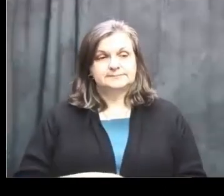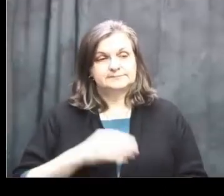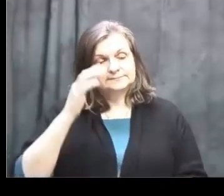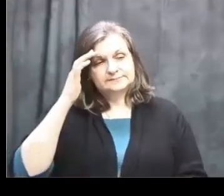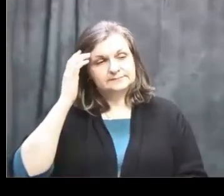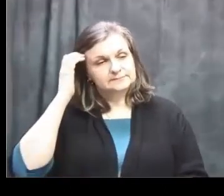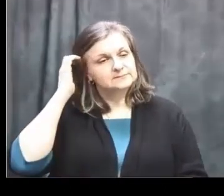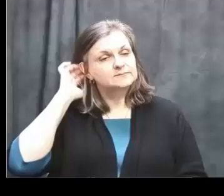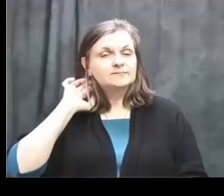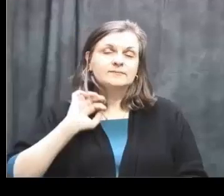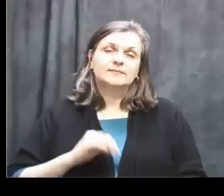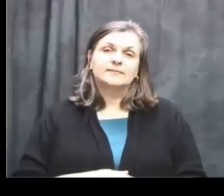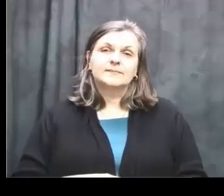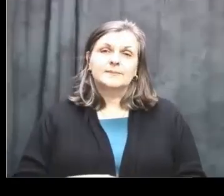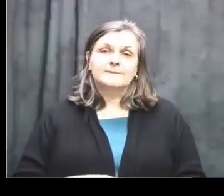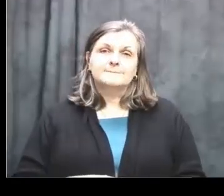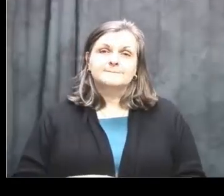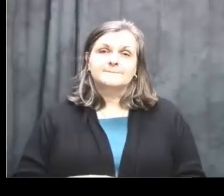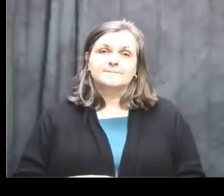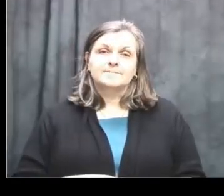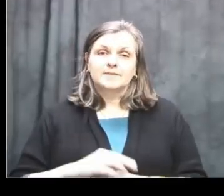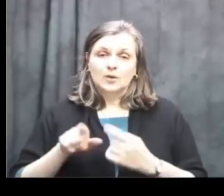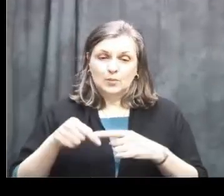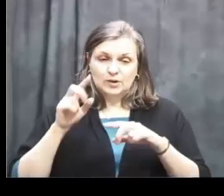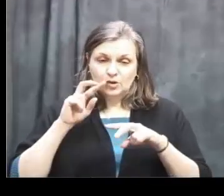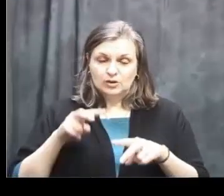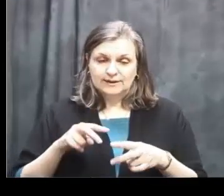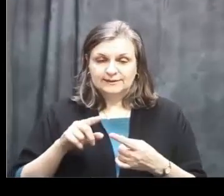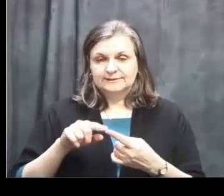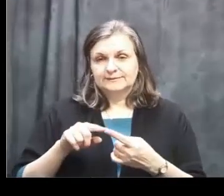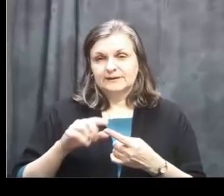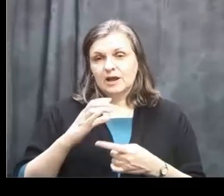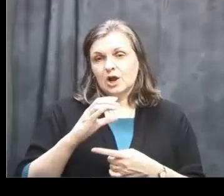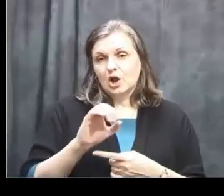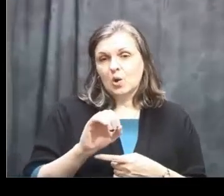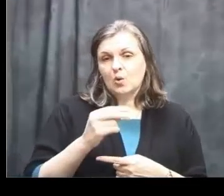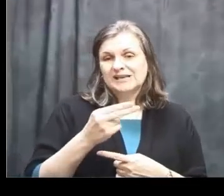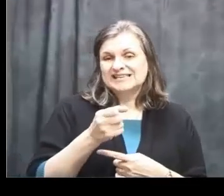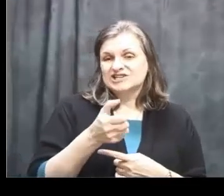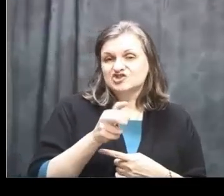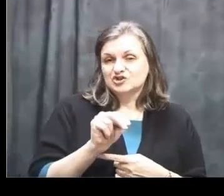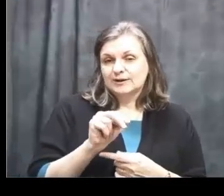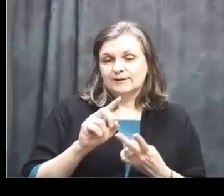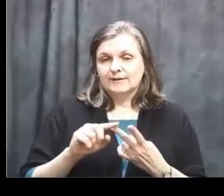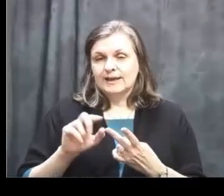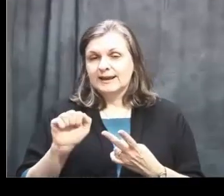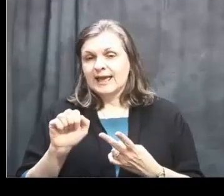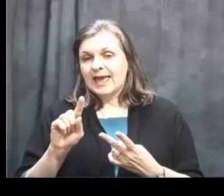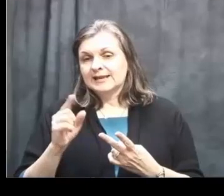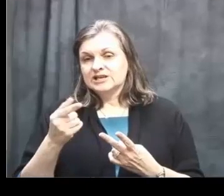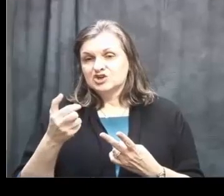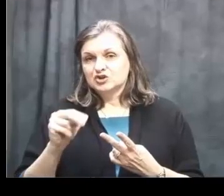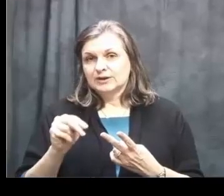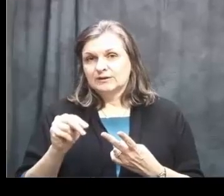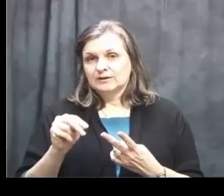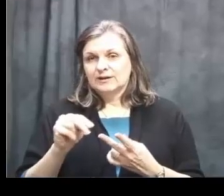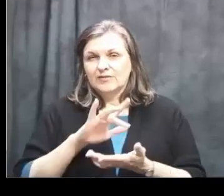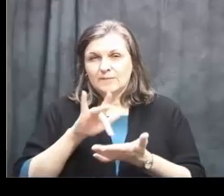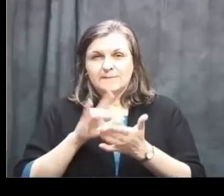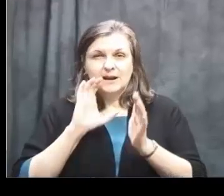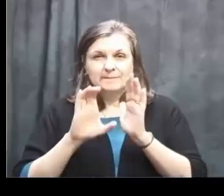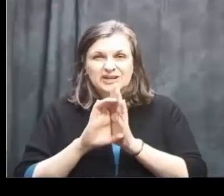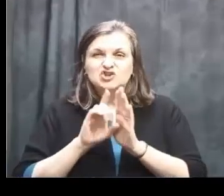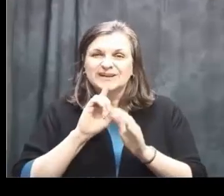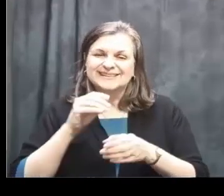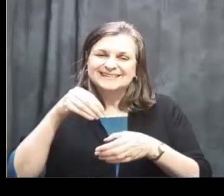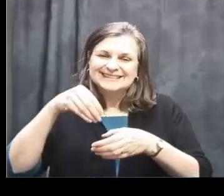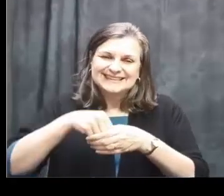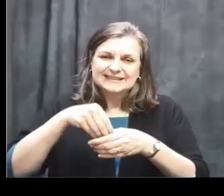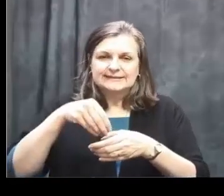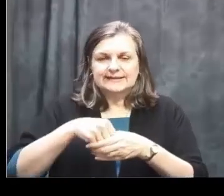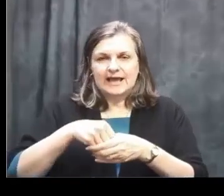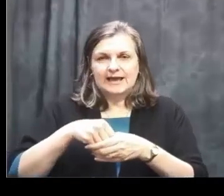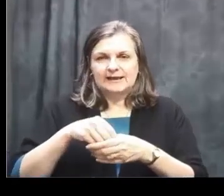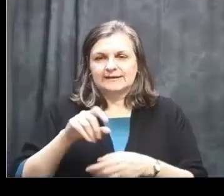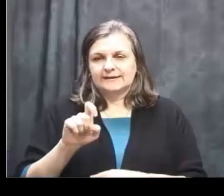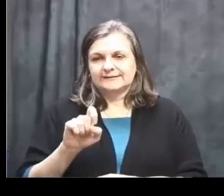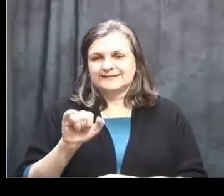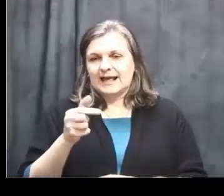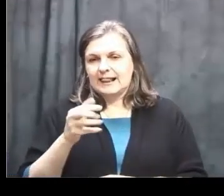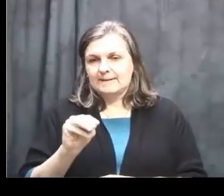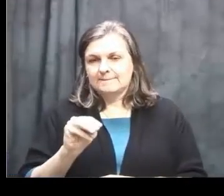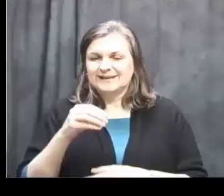when we look at the actual adhesion and cohesion properties we're inside the xylem here ok? so this is inside